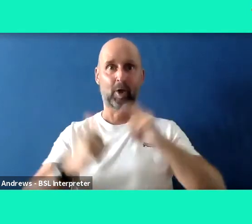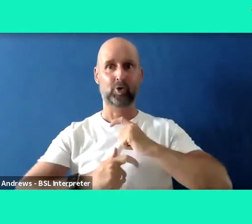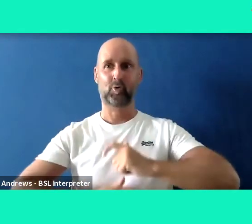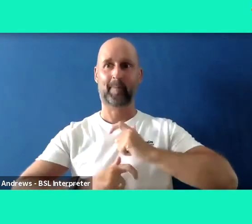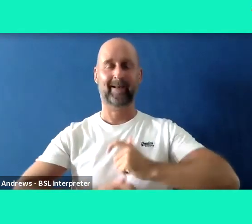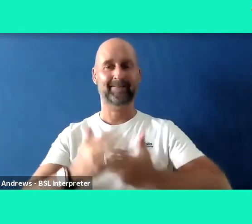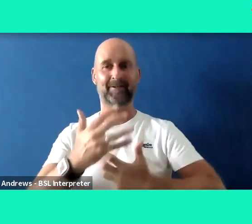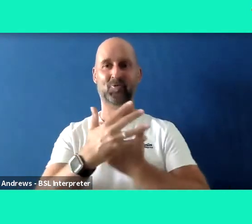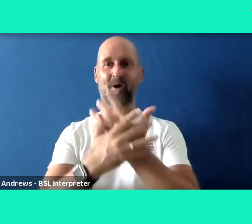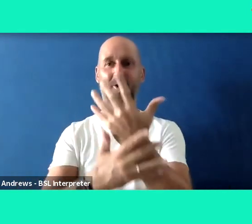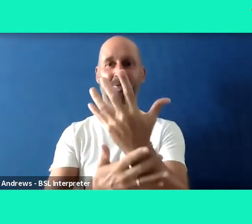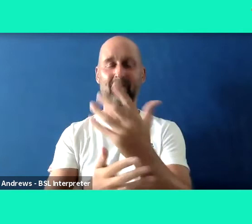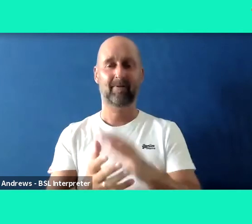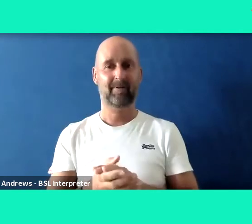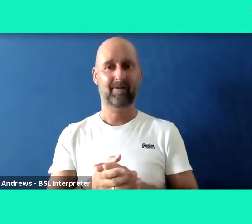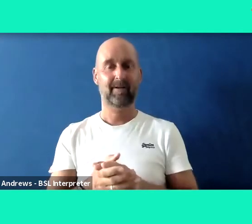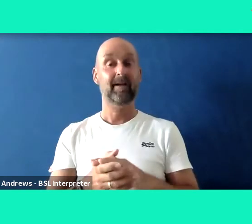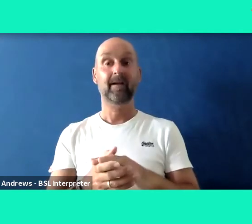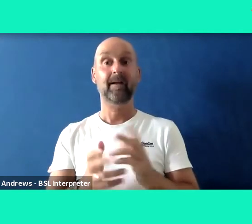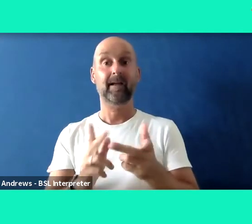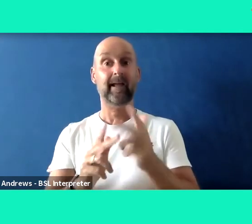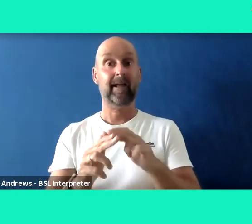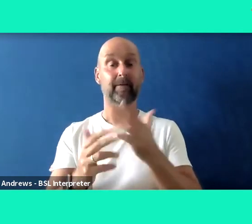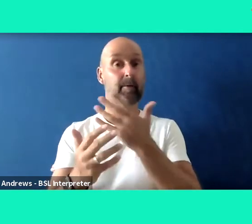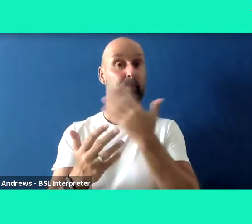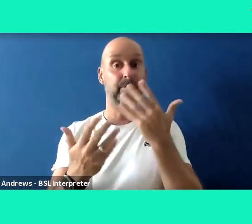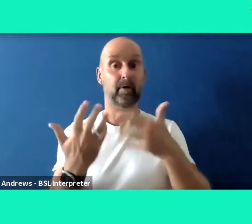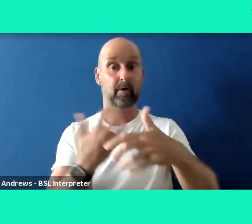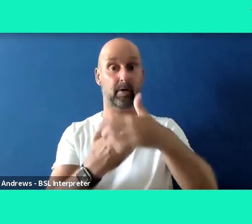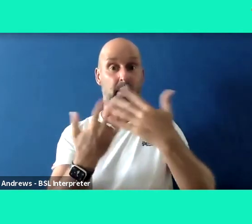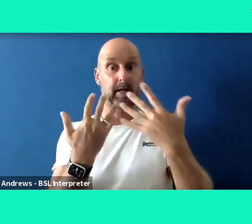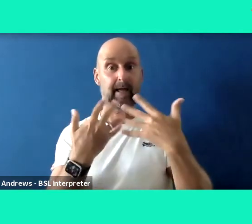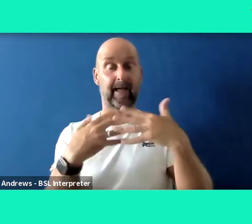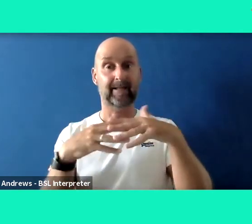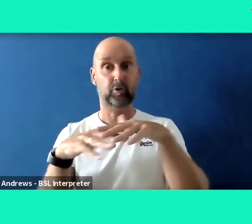Without the combination of integrating, that is understanding that our education